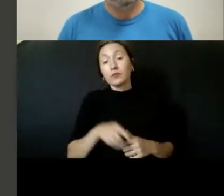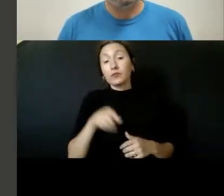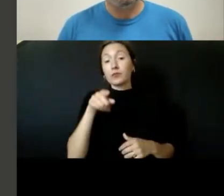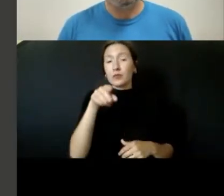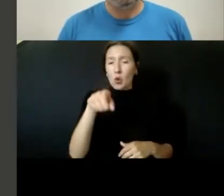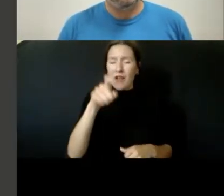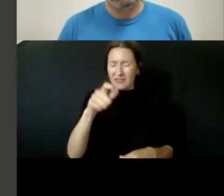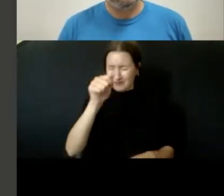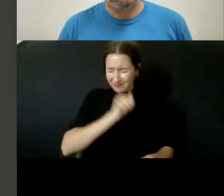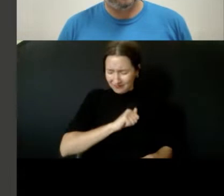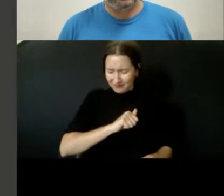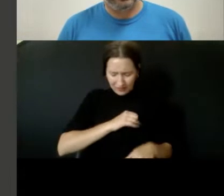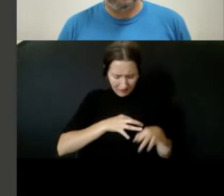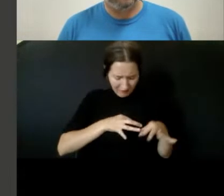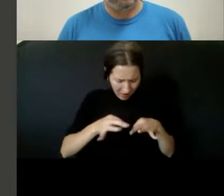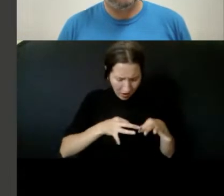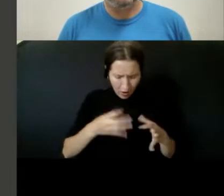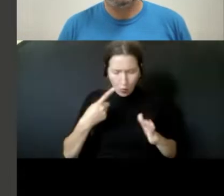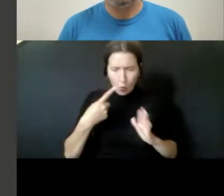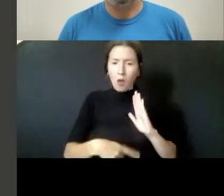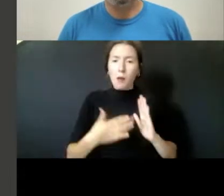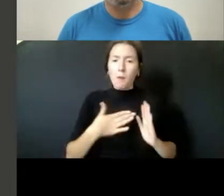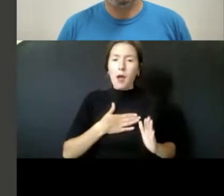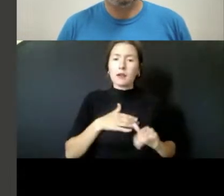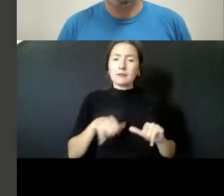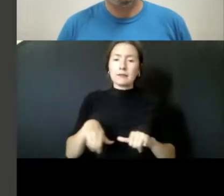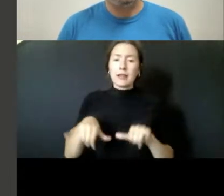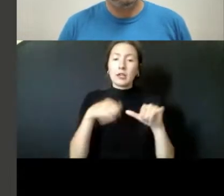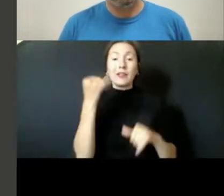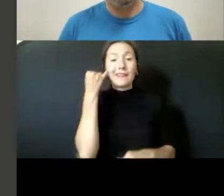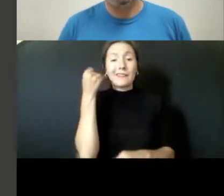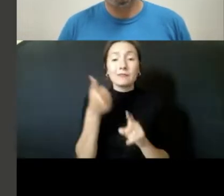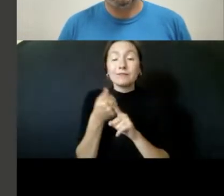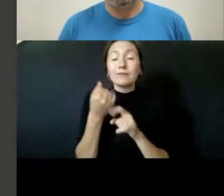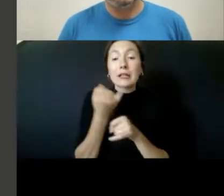you're an independent for your team if you're part of a team for your organization if you're